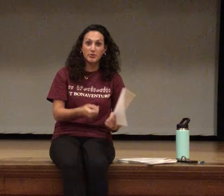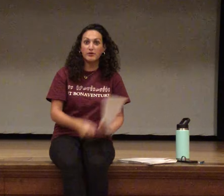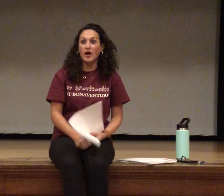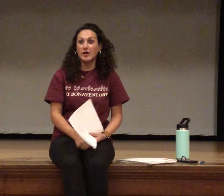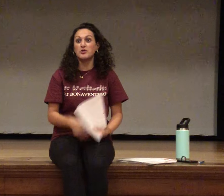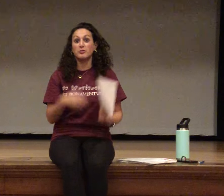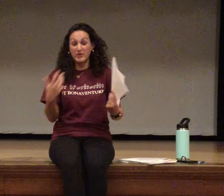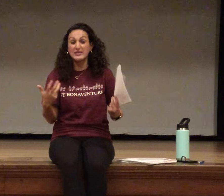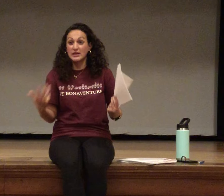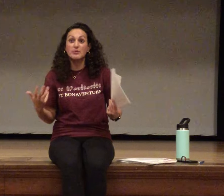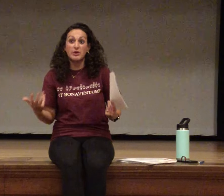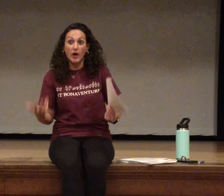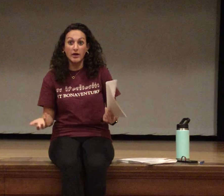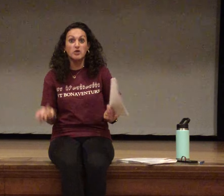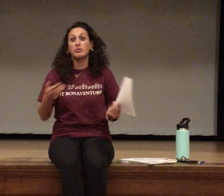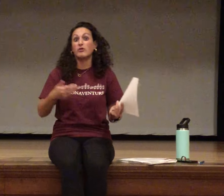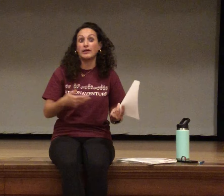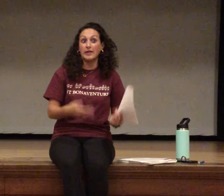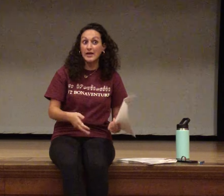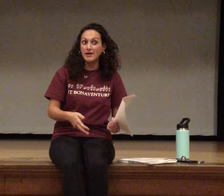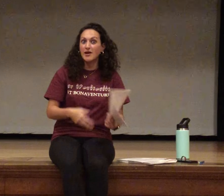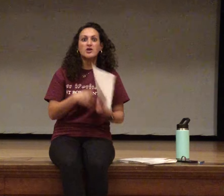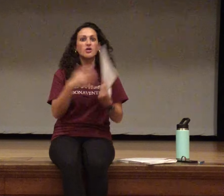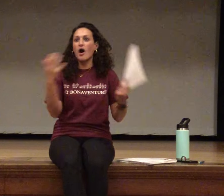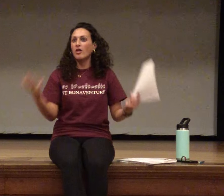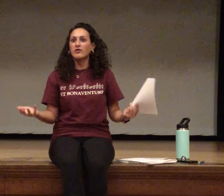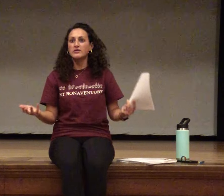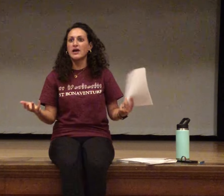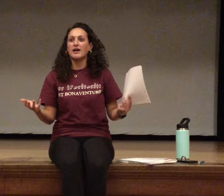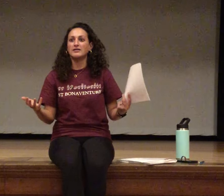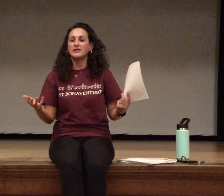could be running you could physically be running you could be running late so all of those signs